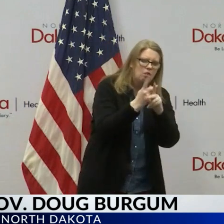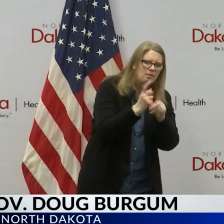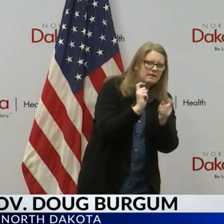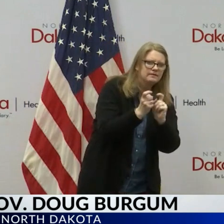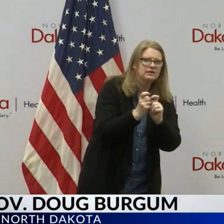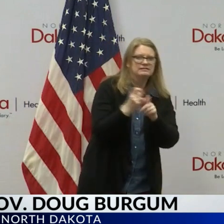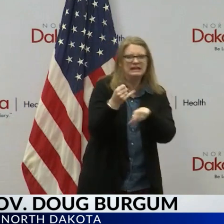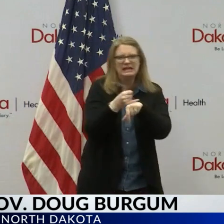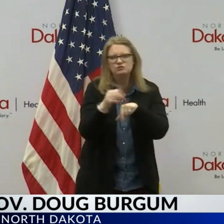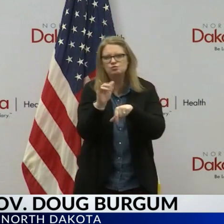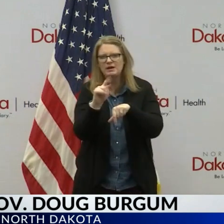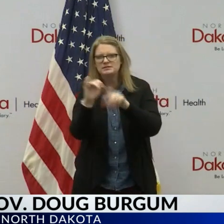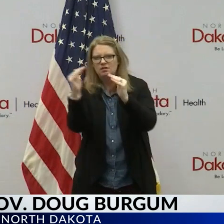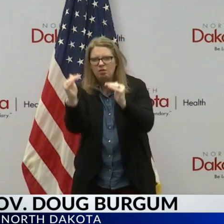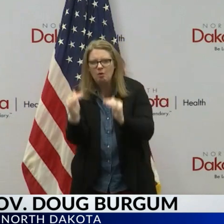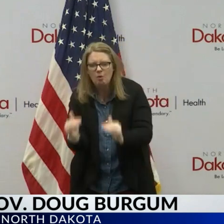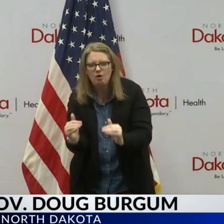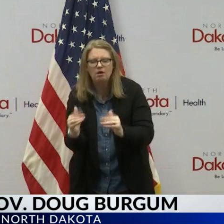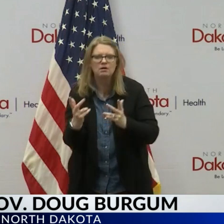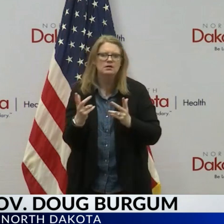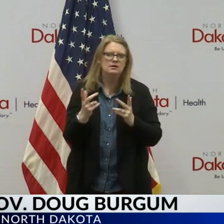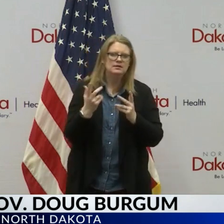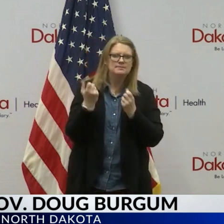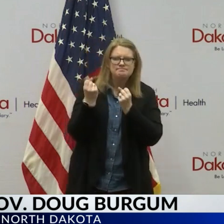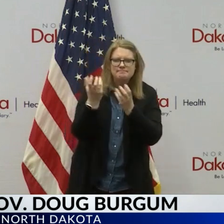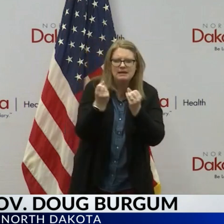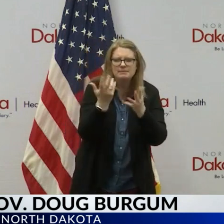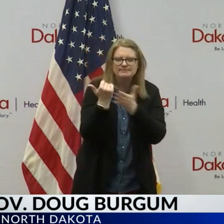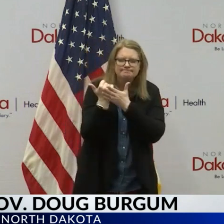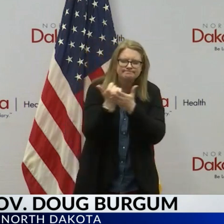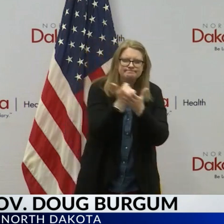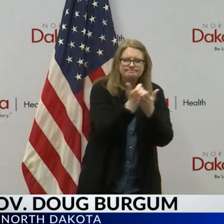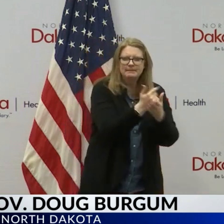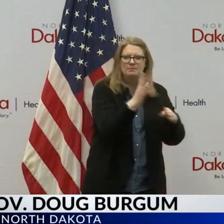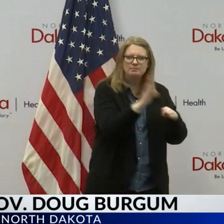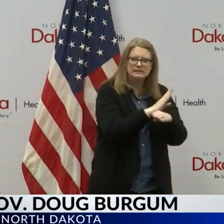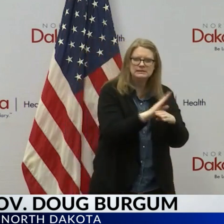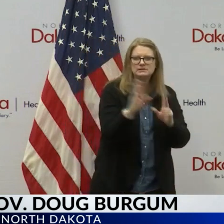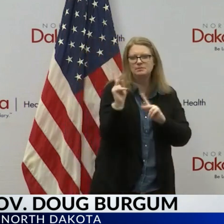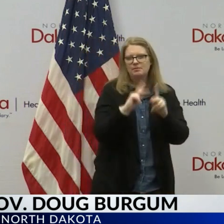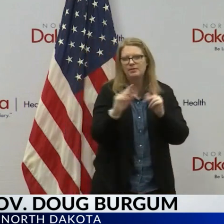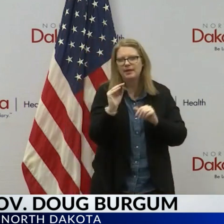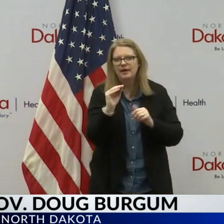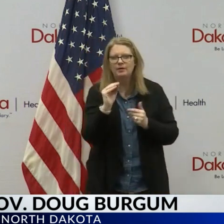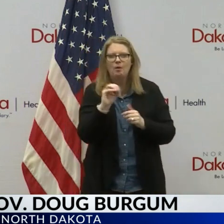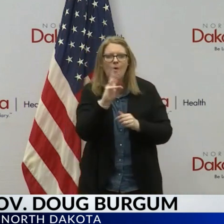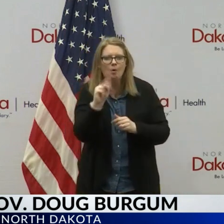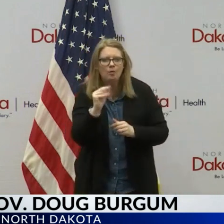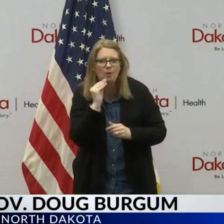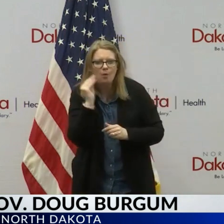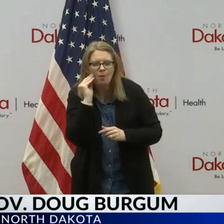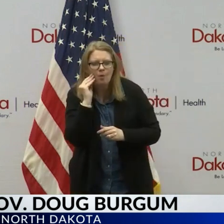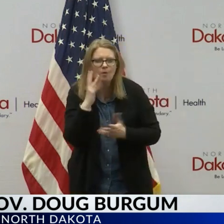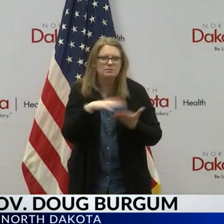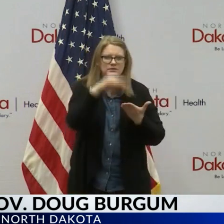HAVE WORKED WITH THE COMMUNITY BANKS ACROSS NORTH DAKOTA ASSISTING LOAN MODIFICATIONS,